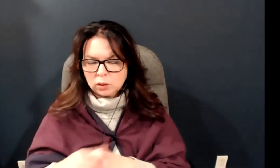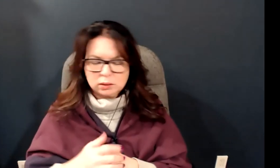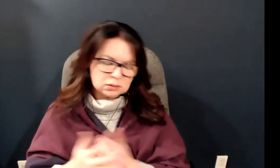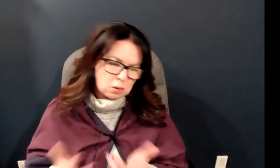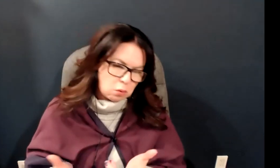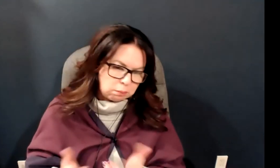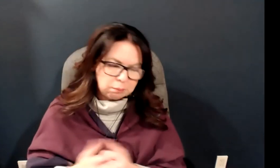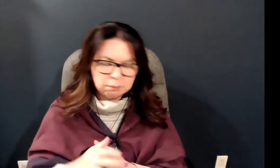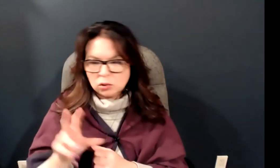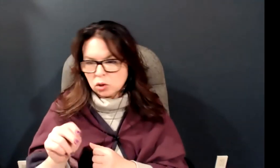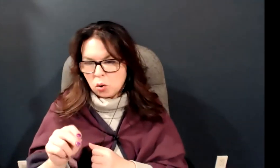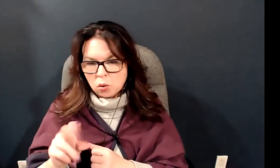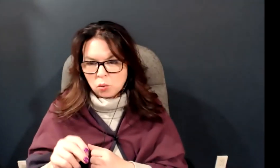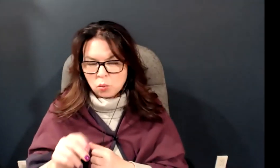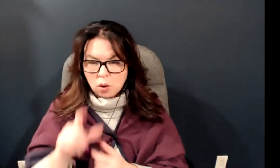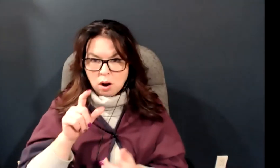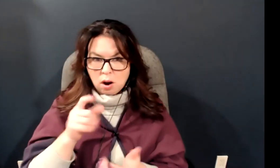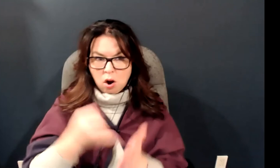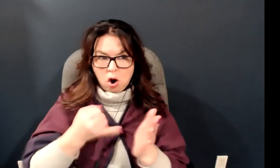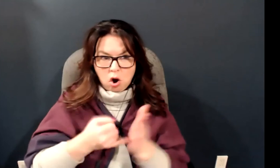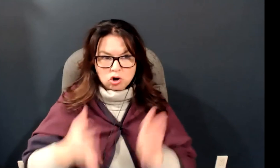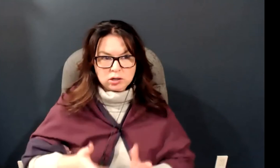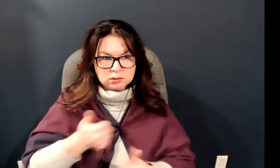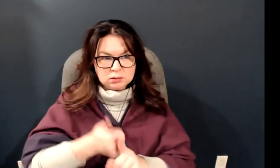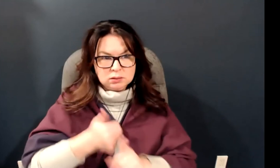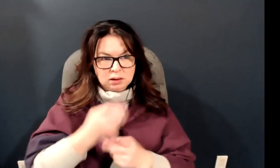35 exhibitions and the titles, one from Megan Considine who asks, "What do you make of the